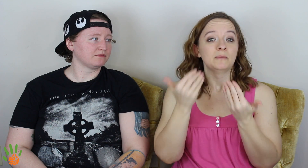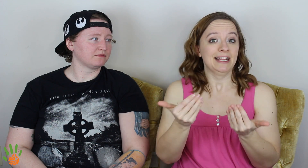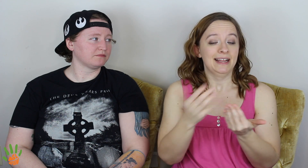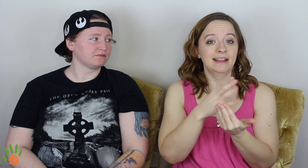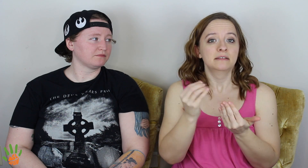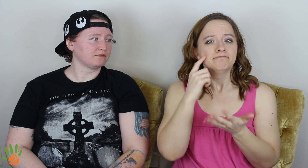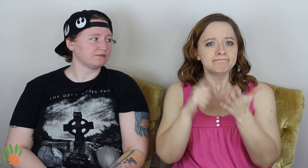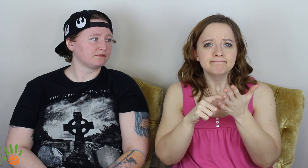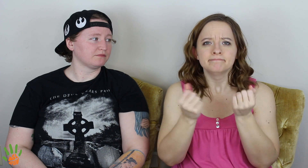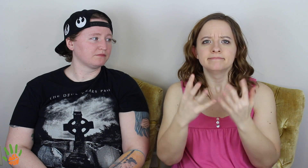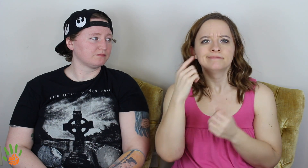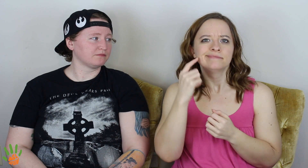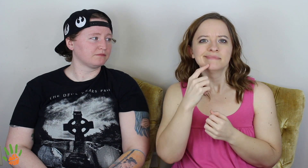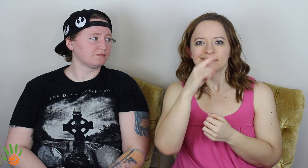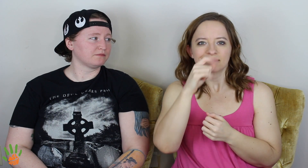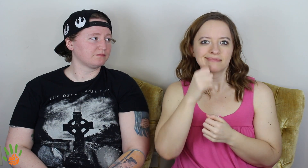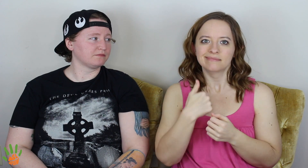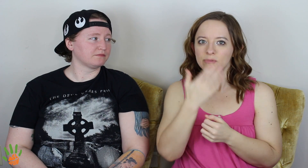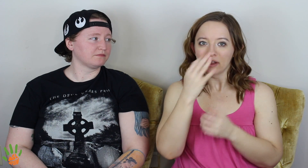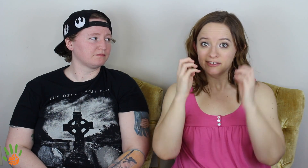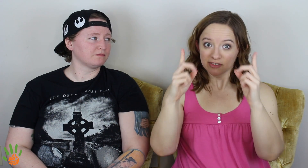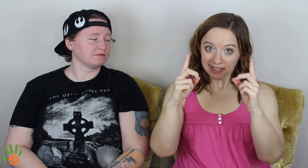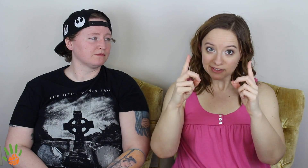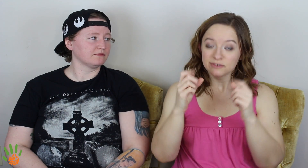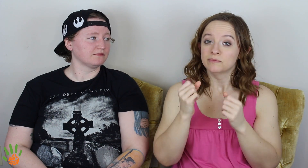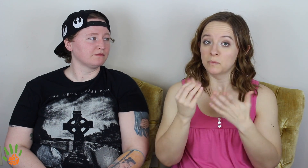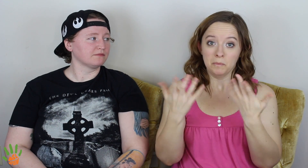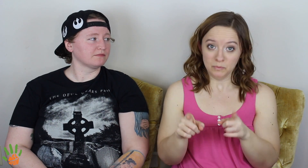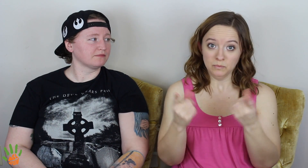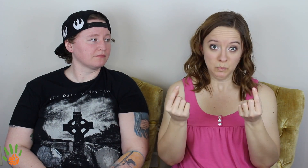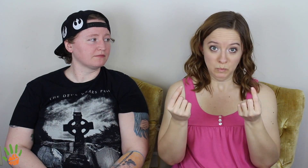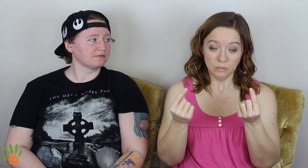So, he noticed that there was a lot of deaf youth that were not educated.